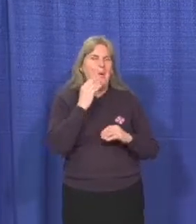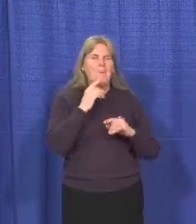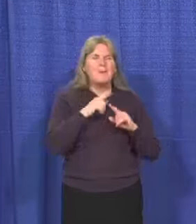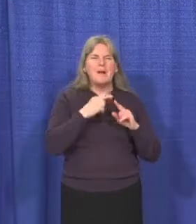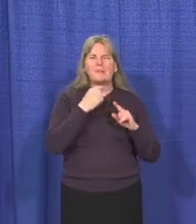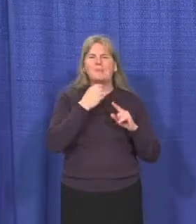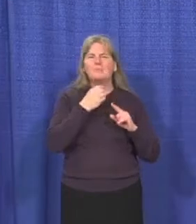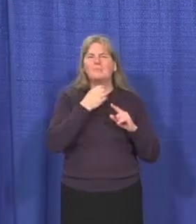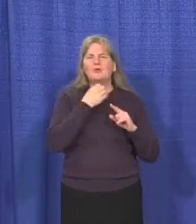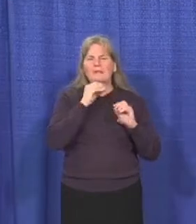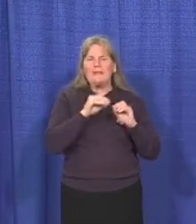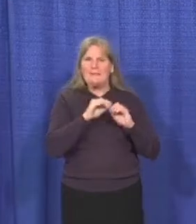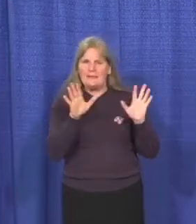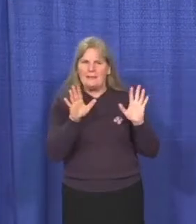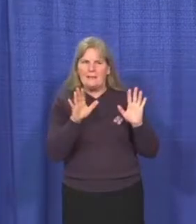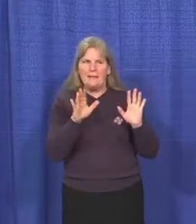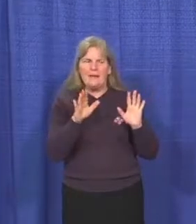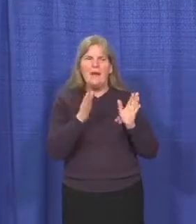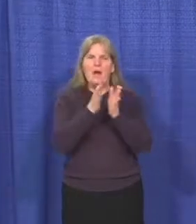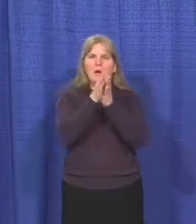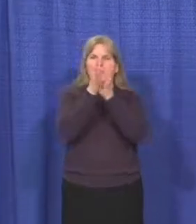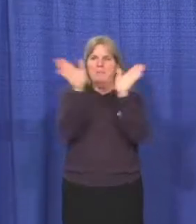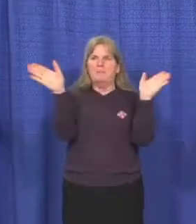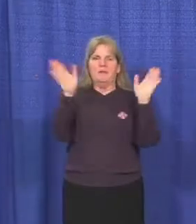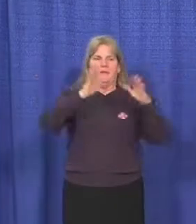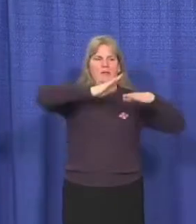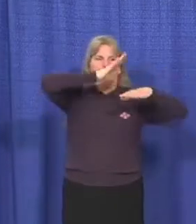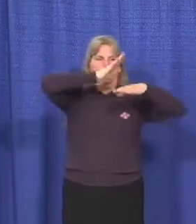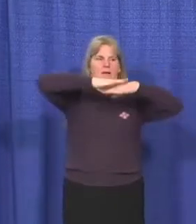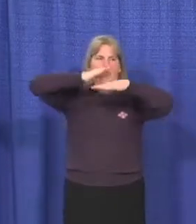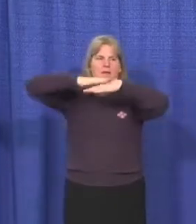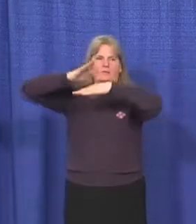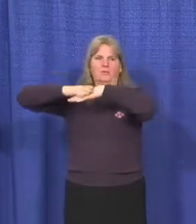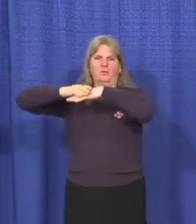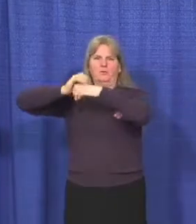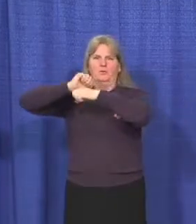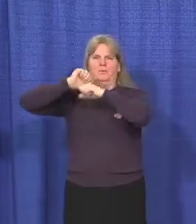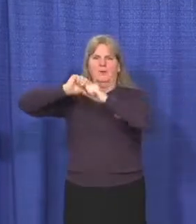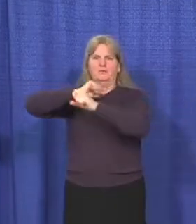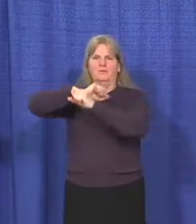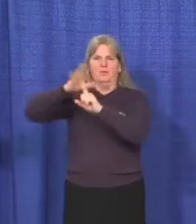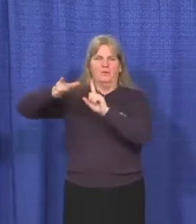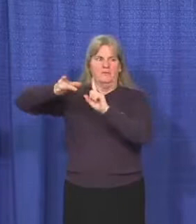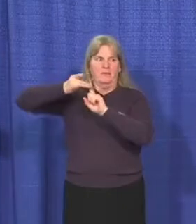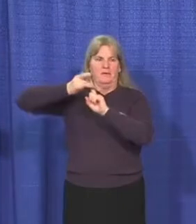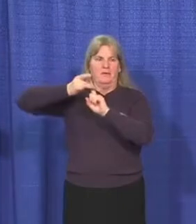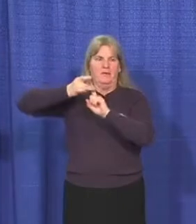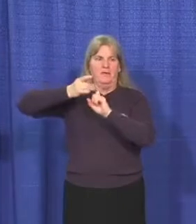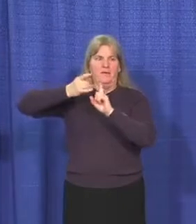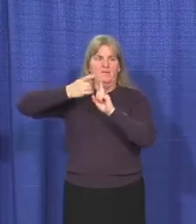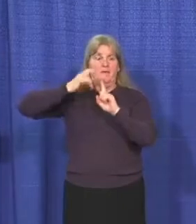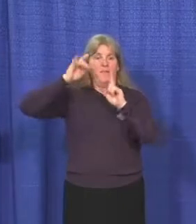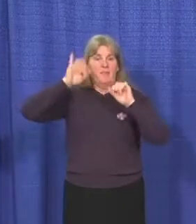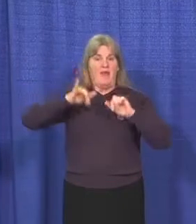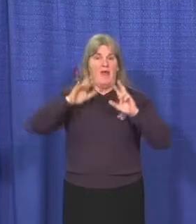conference so, this public exposure announcement, was that from a nonisolating household